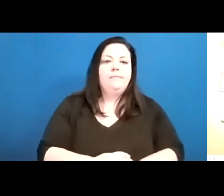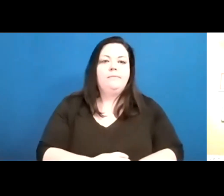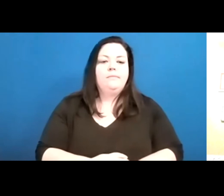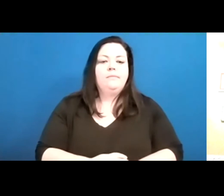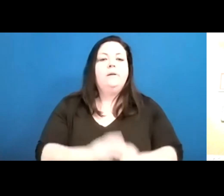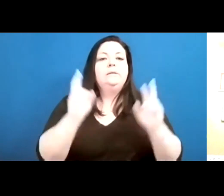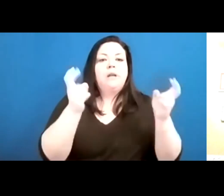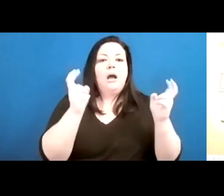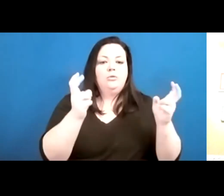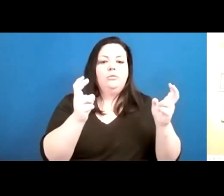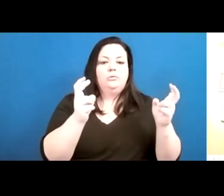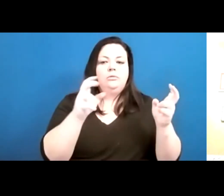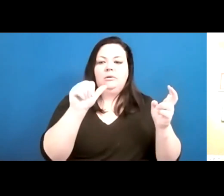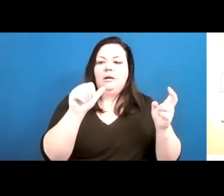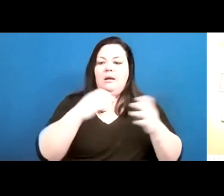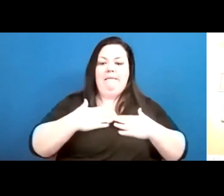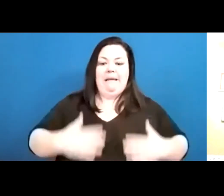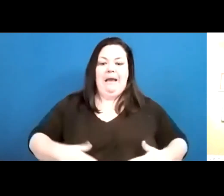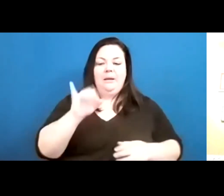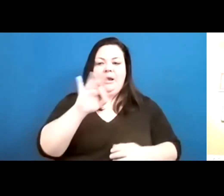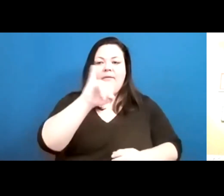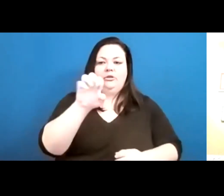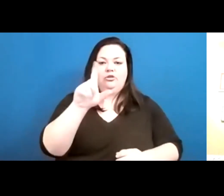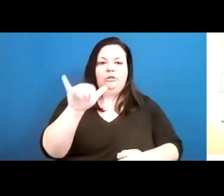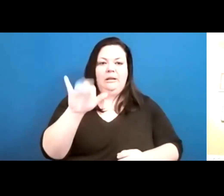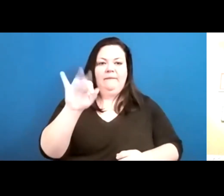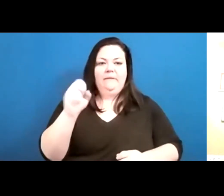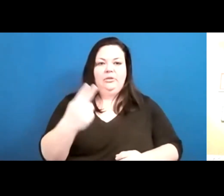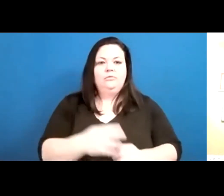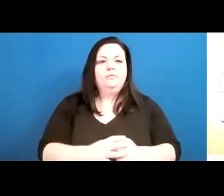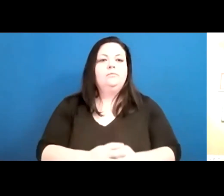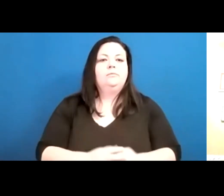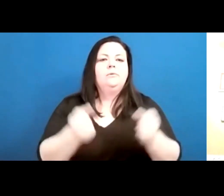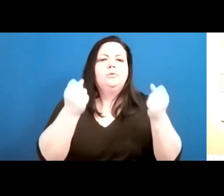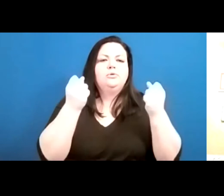"Anatomy of Jellyfish" So many of them scattered/